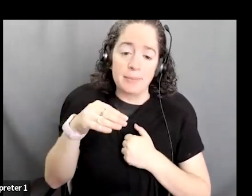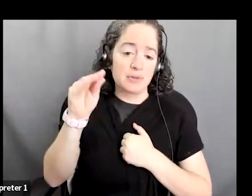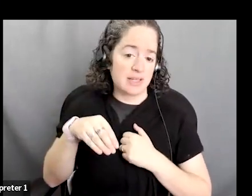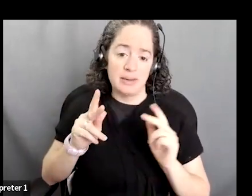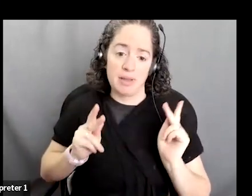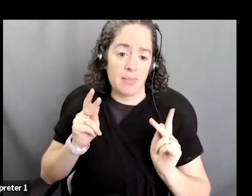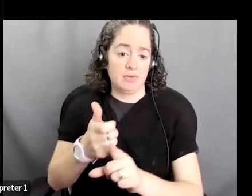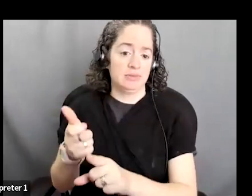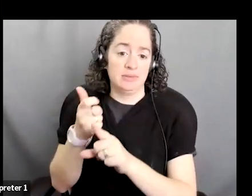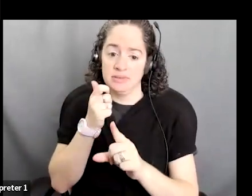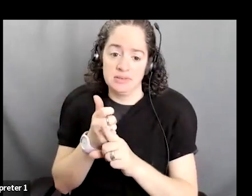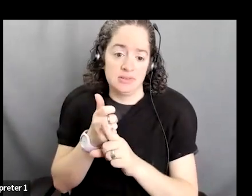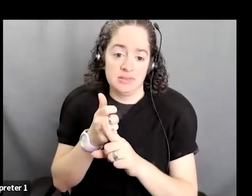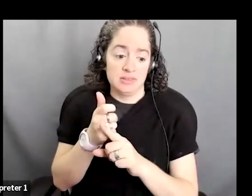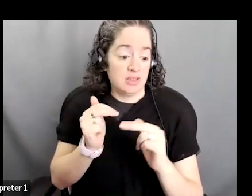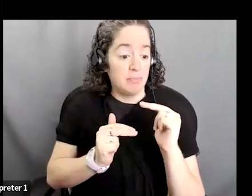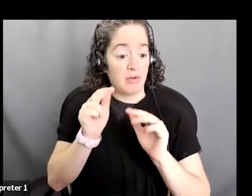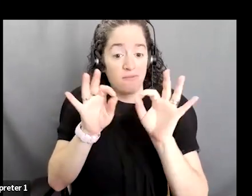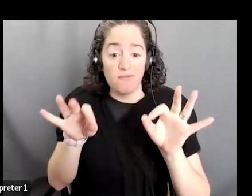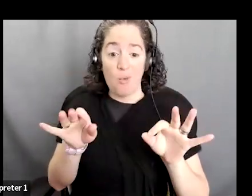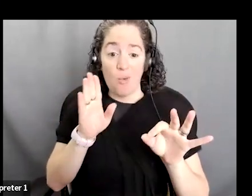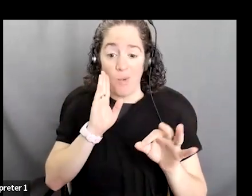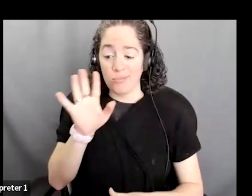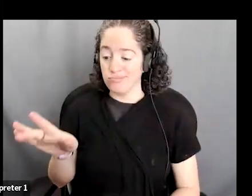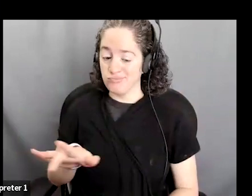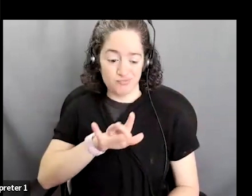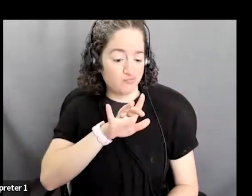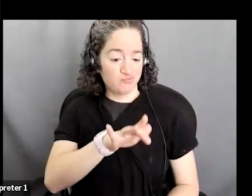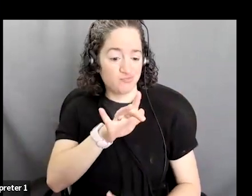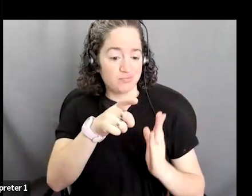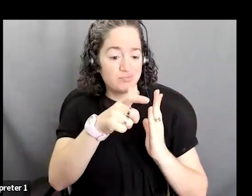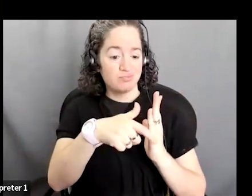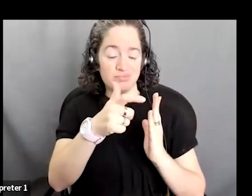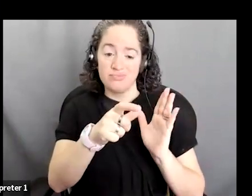they just click the default contact form, get started.